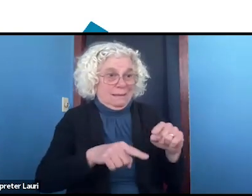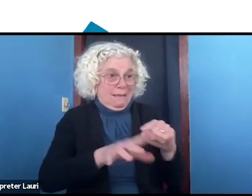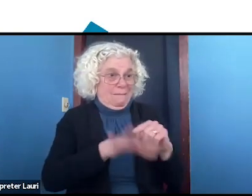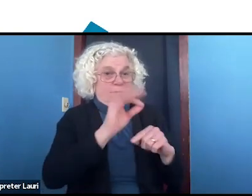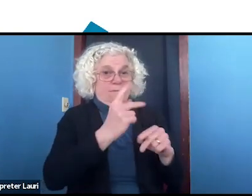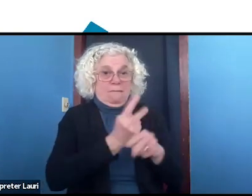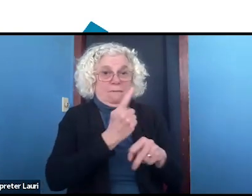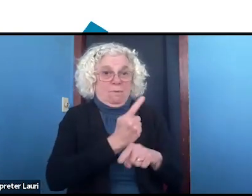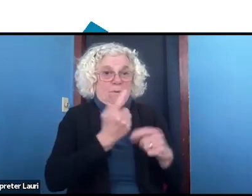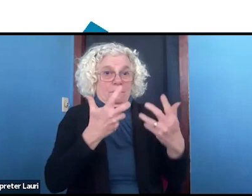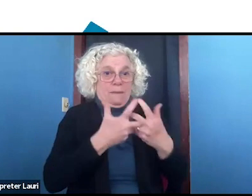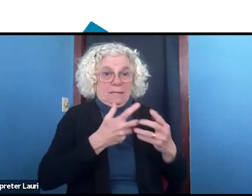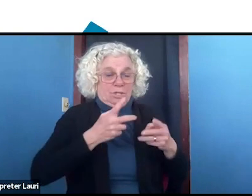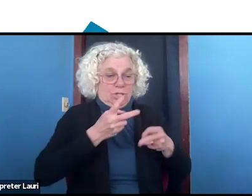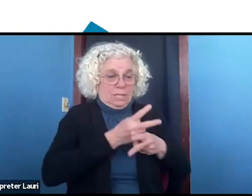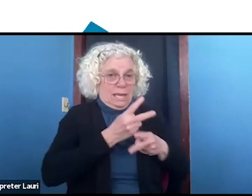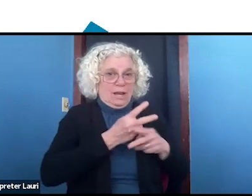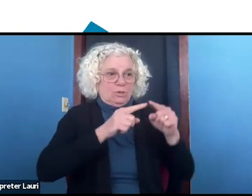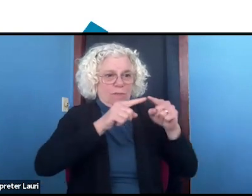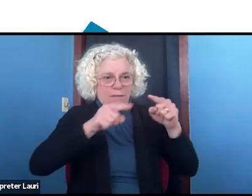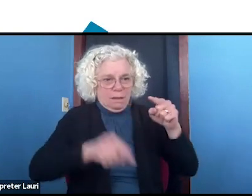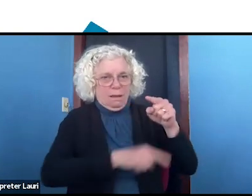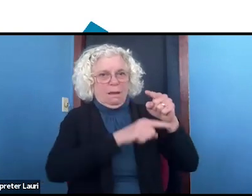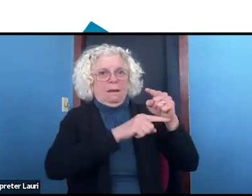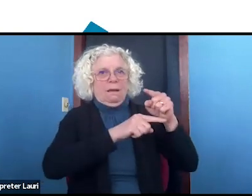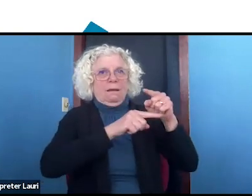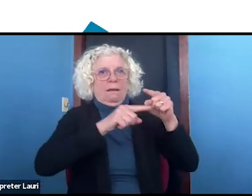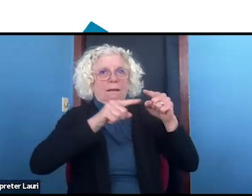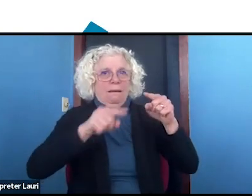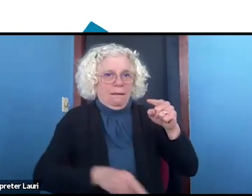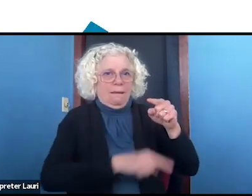So we see this cycle play out in ways that continue